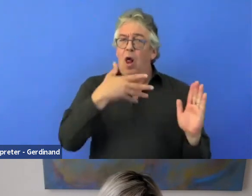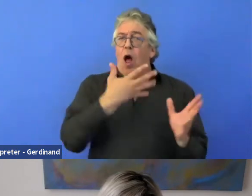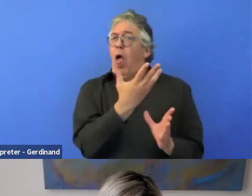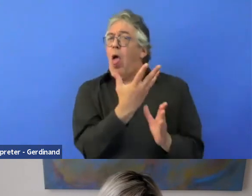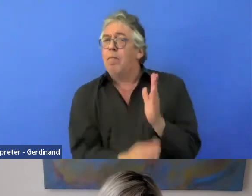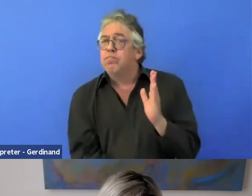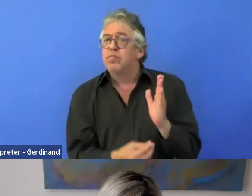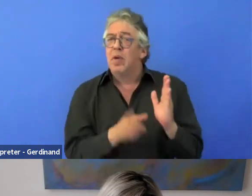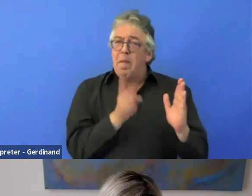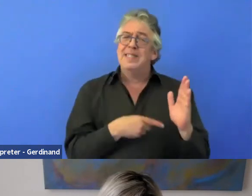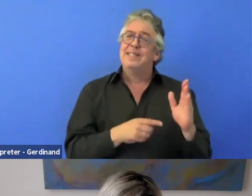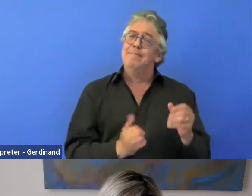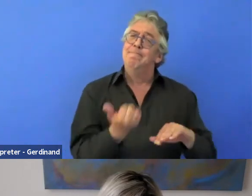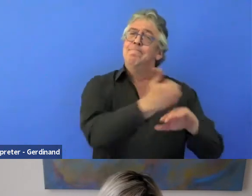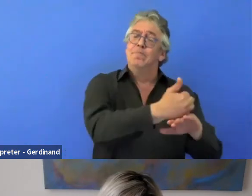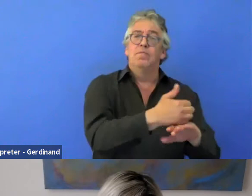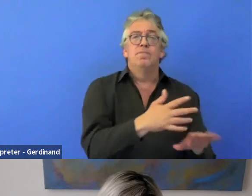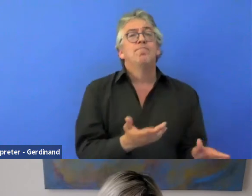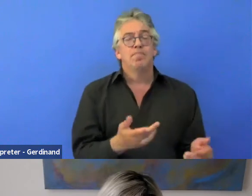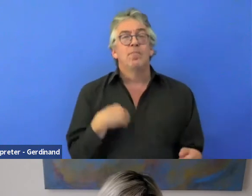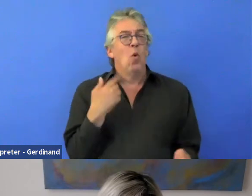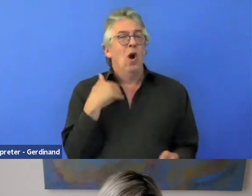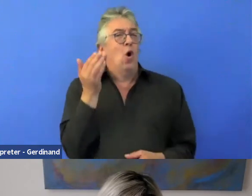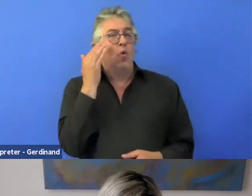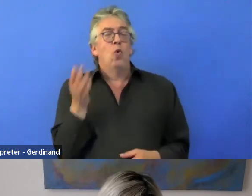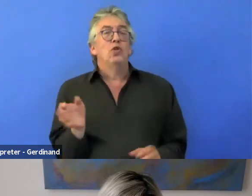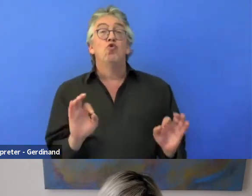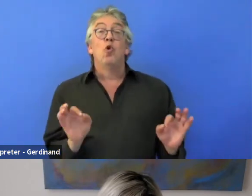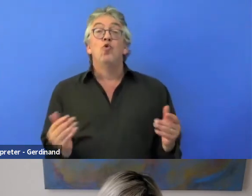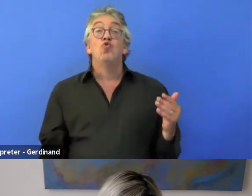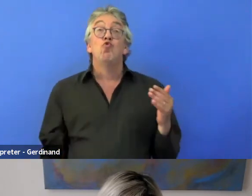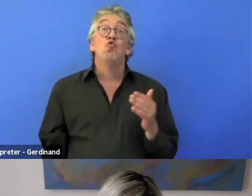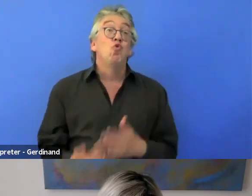We knew this was going to happen. I think it is normal.